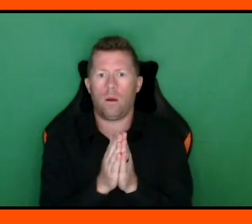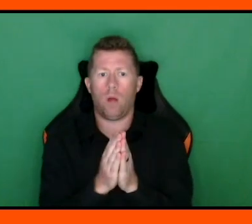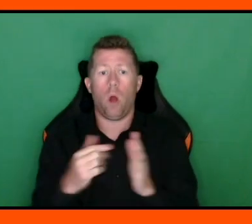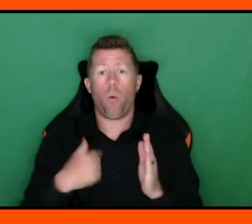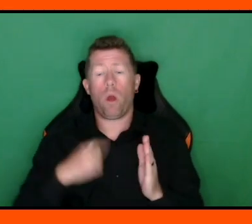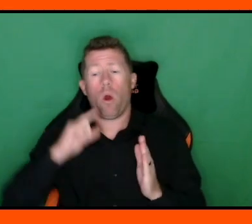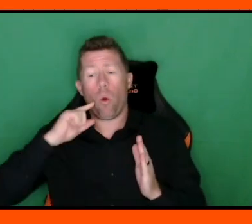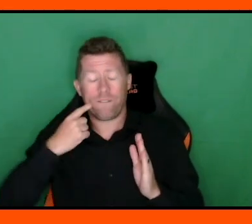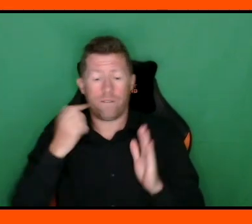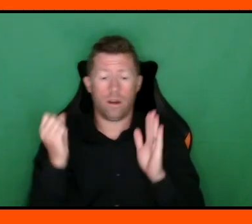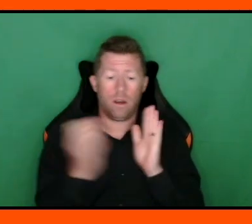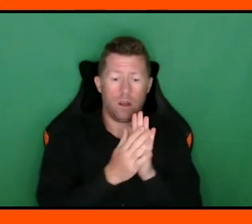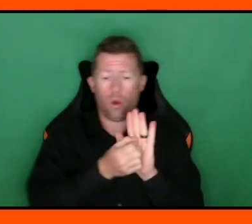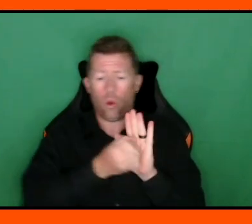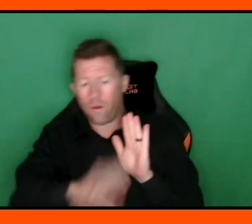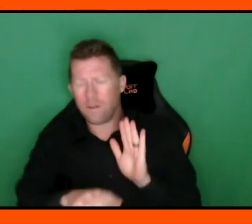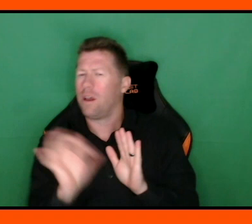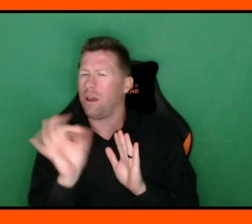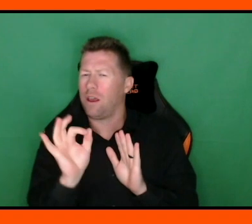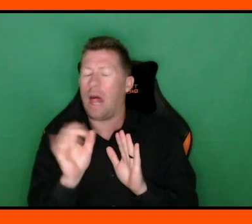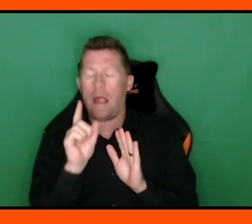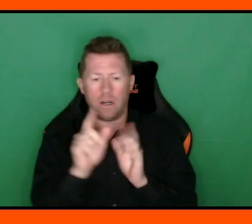We also make changes and in 2021